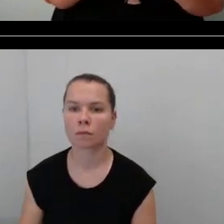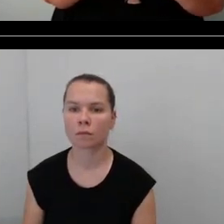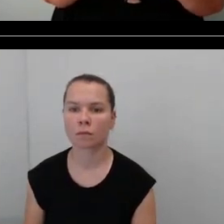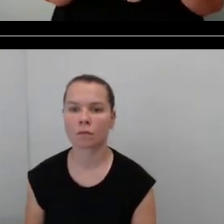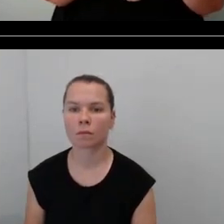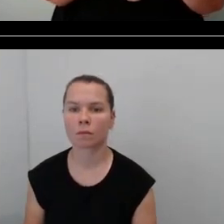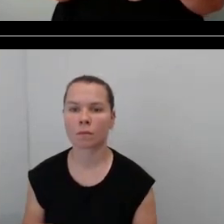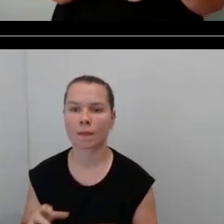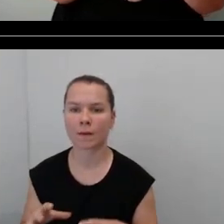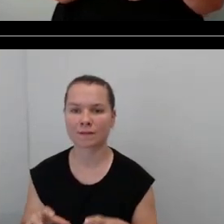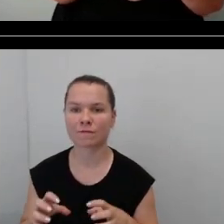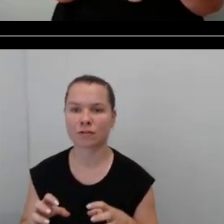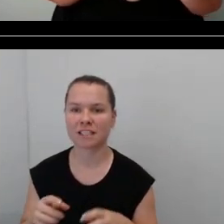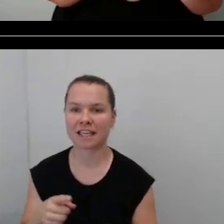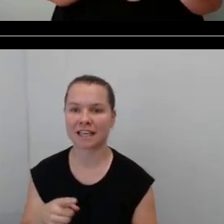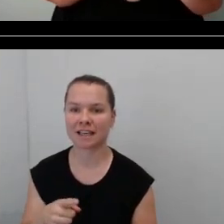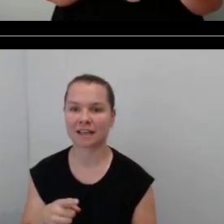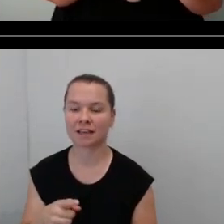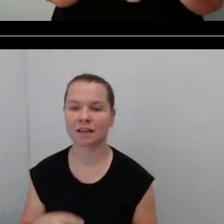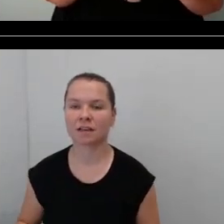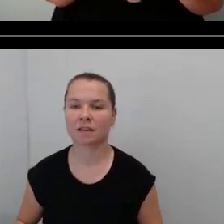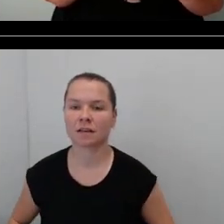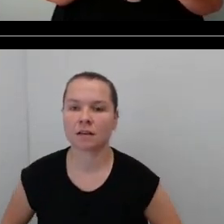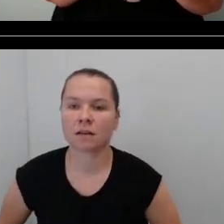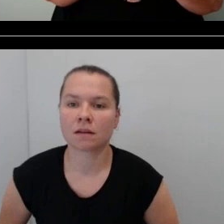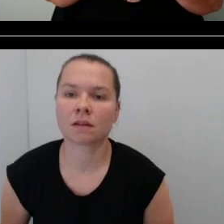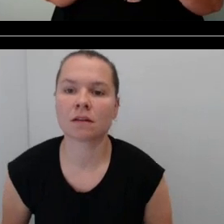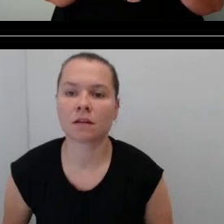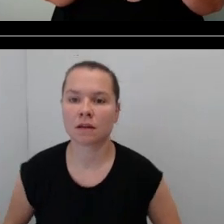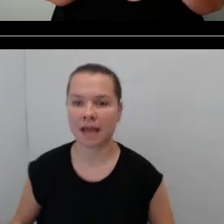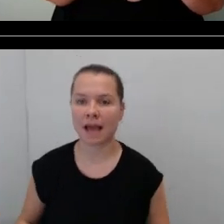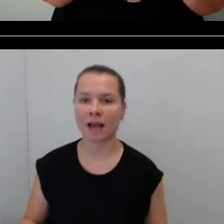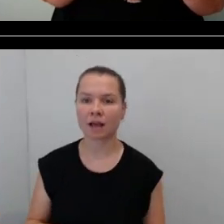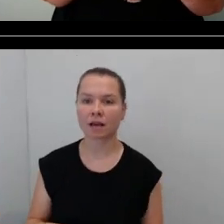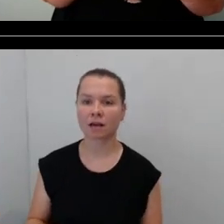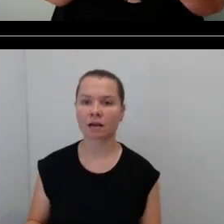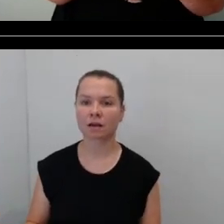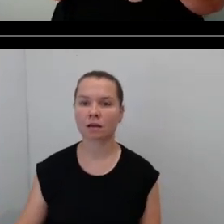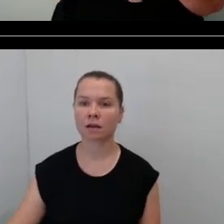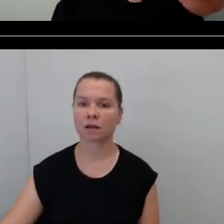That's a great program that's run.